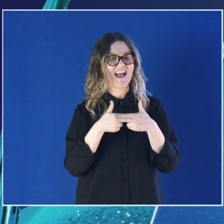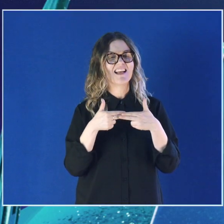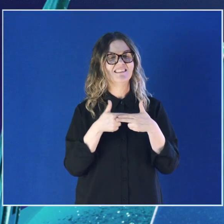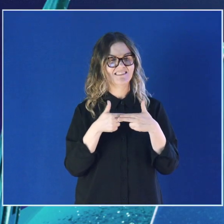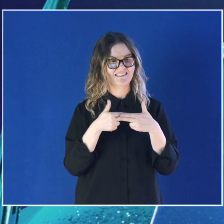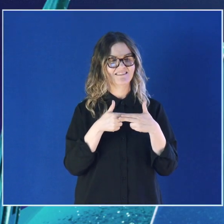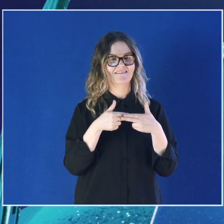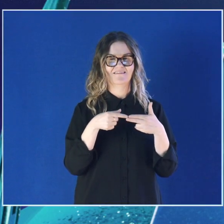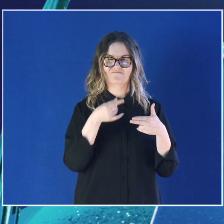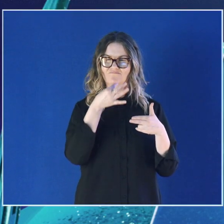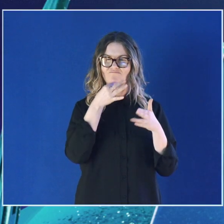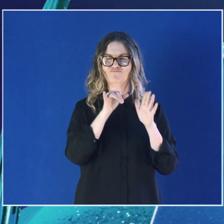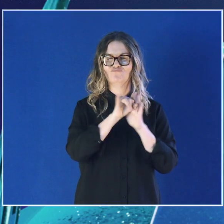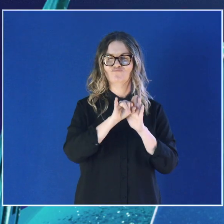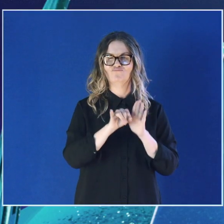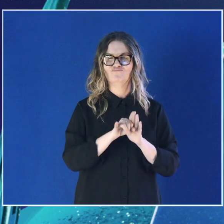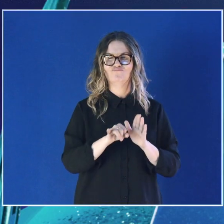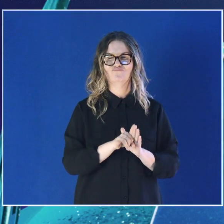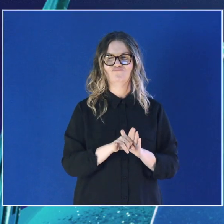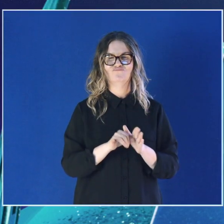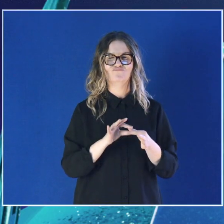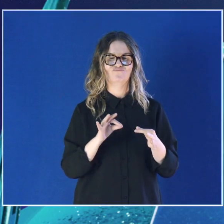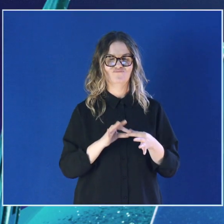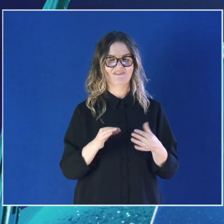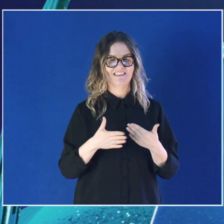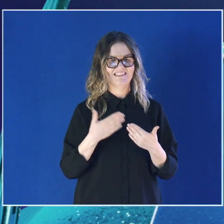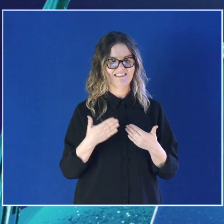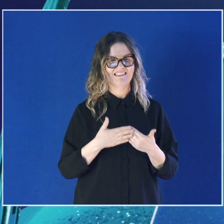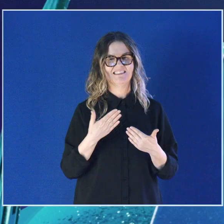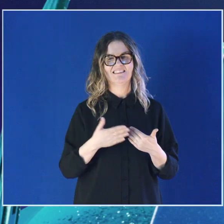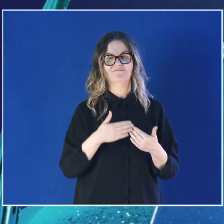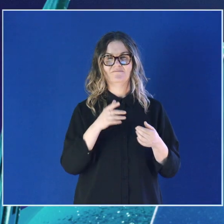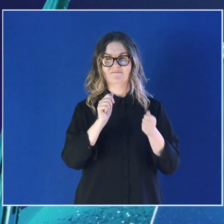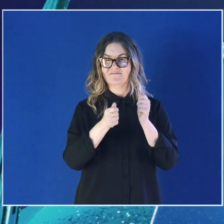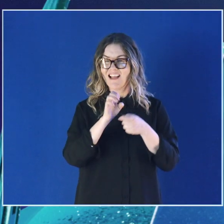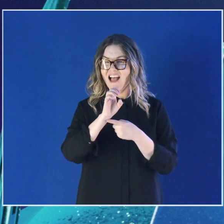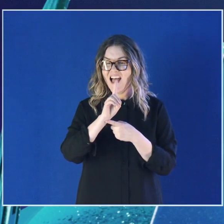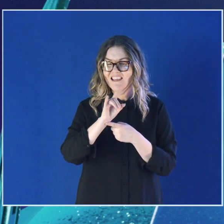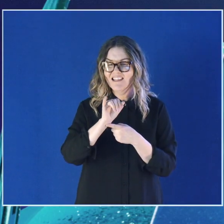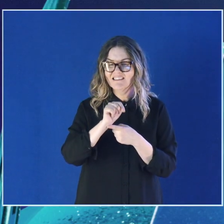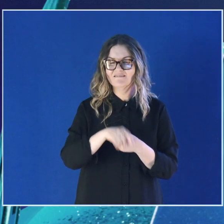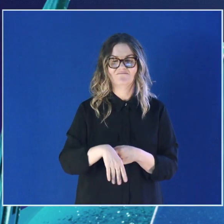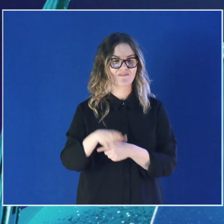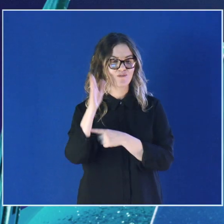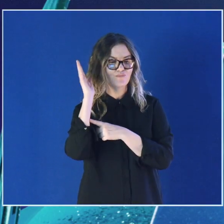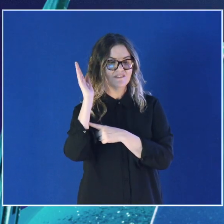across both editing and presentation views. Narrator is also becoming more intelligent.